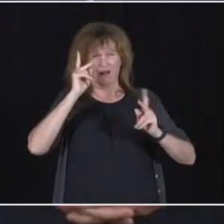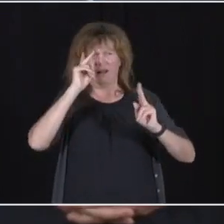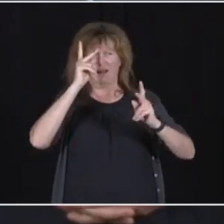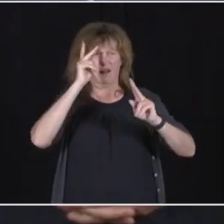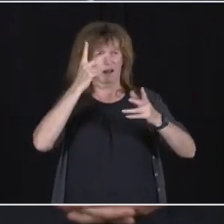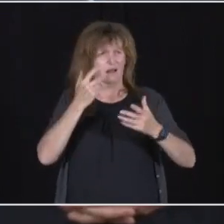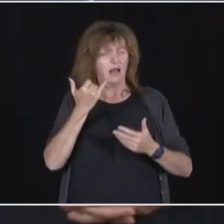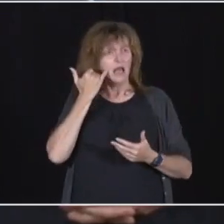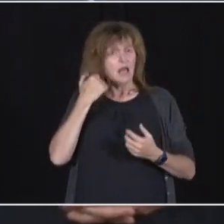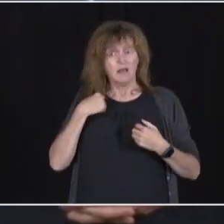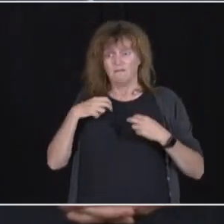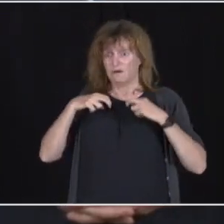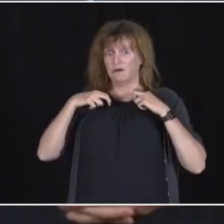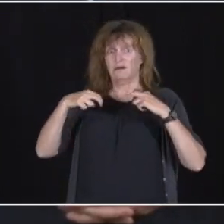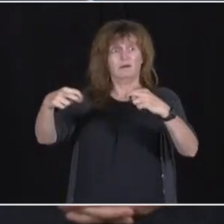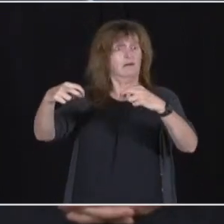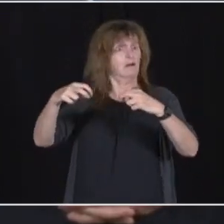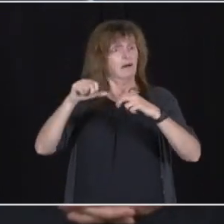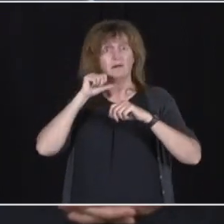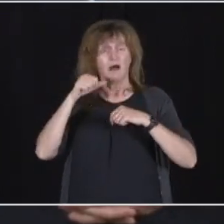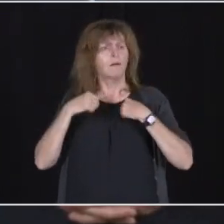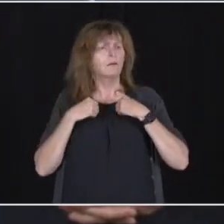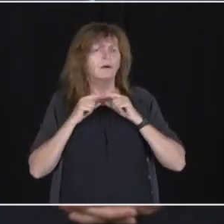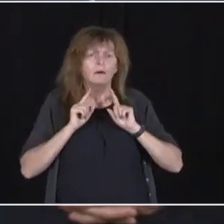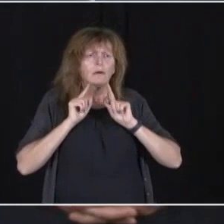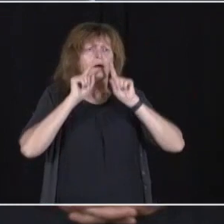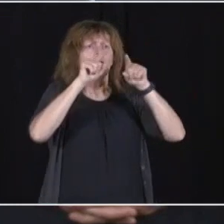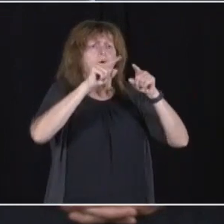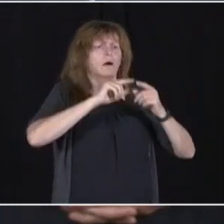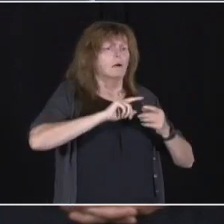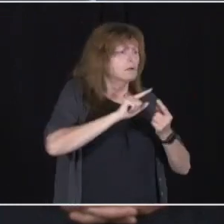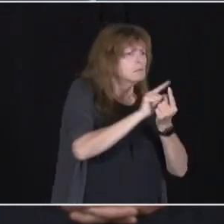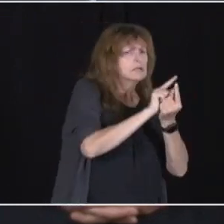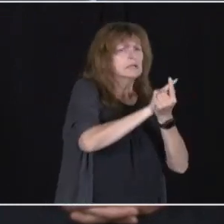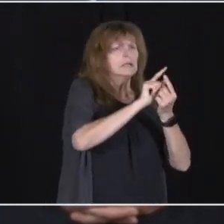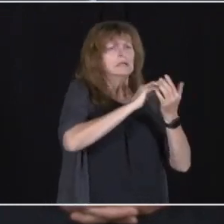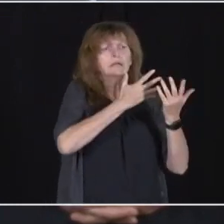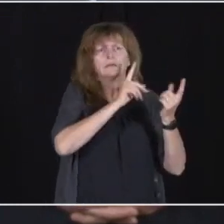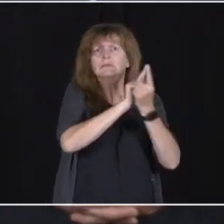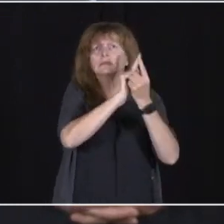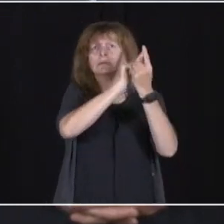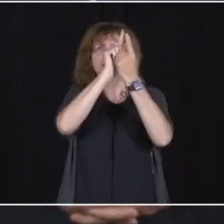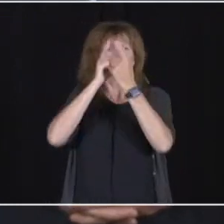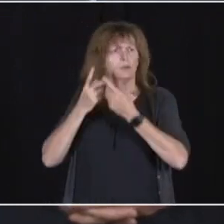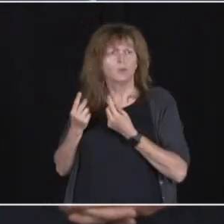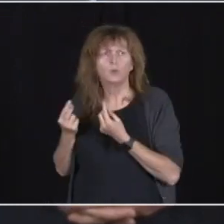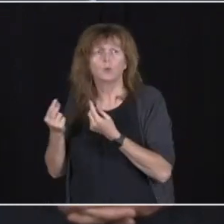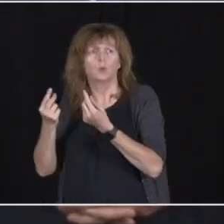when you're not sitting because you were out in your community and answering questions and going to your writing and talking to the people